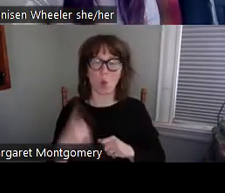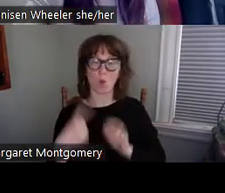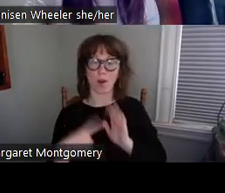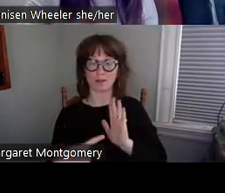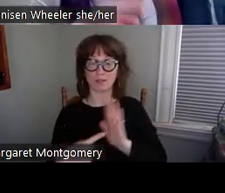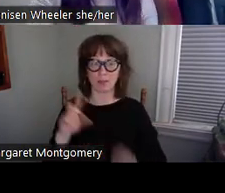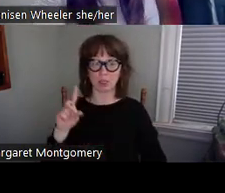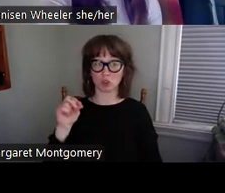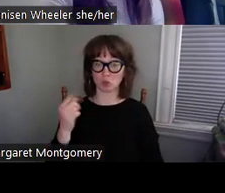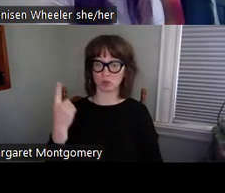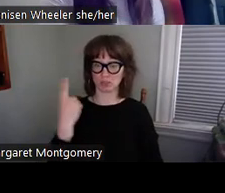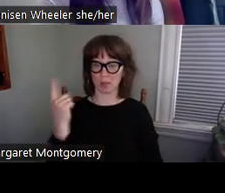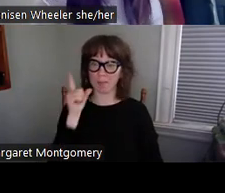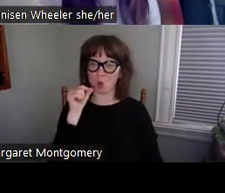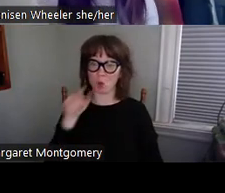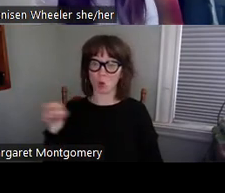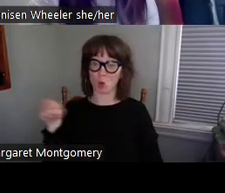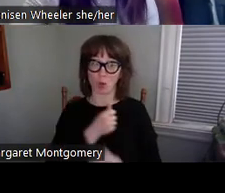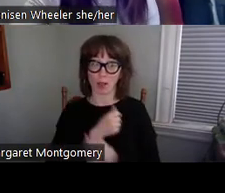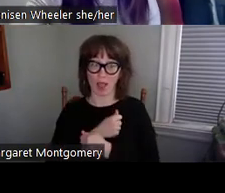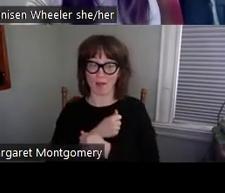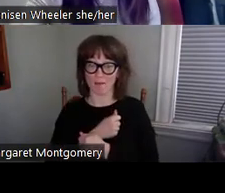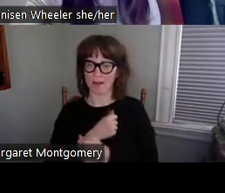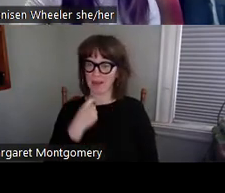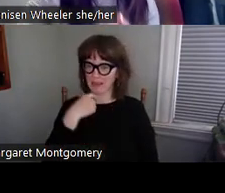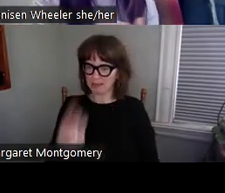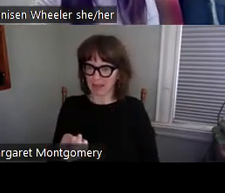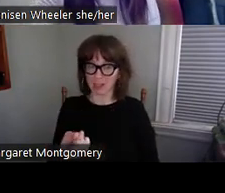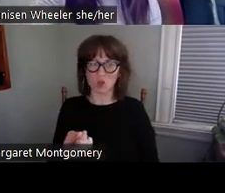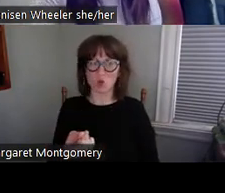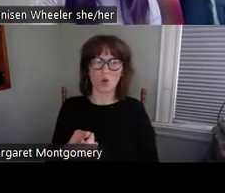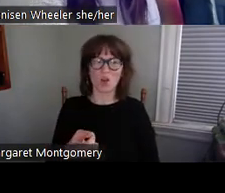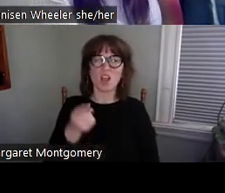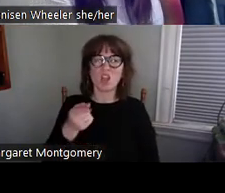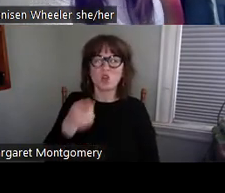get a more direct way of understanding someone's experiences and the behaviors of the other